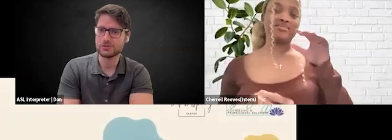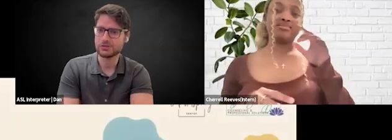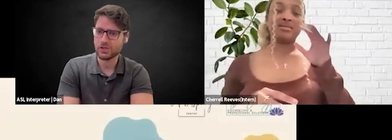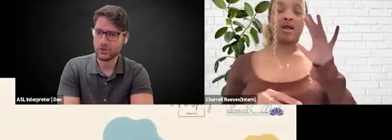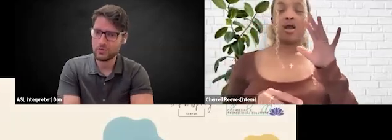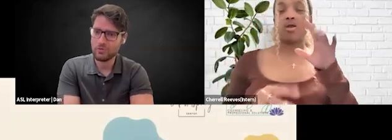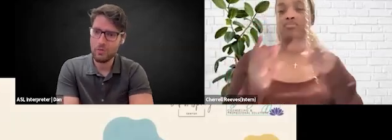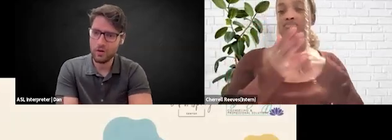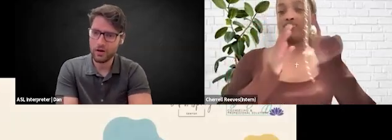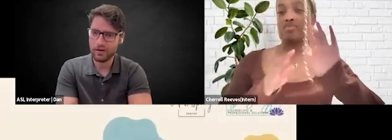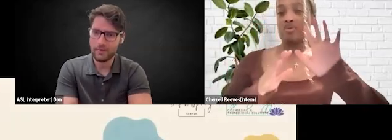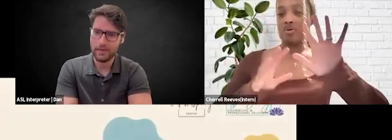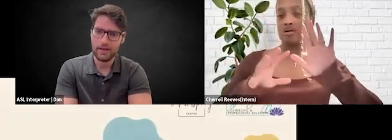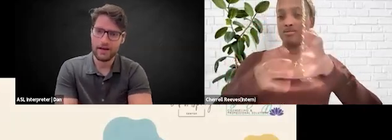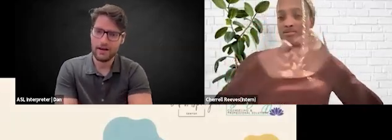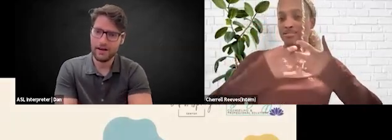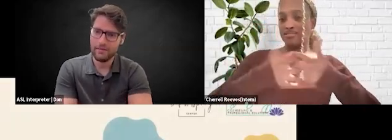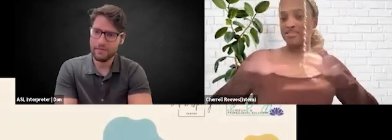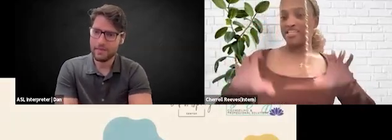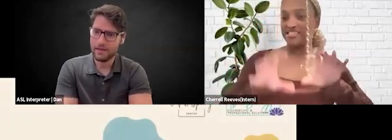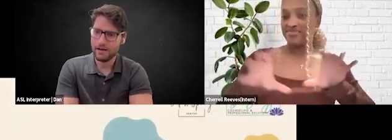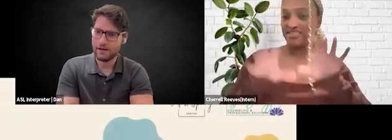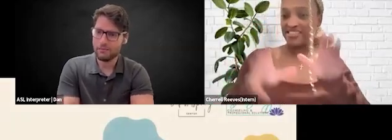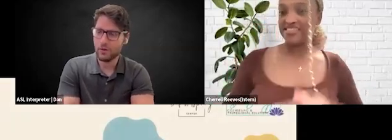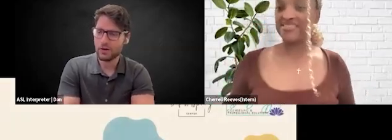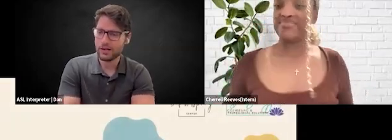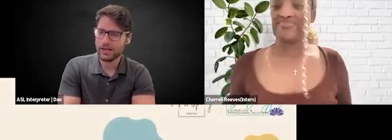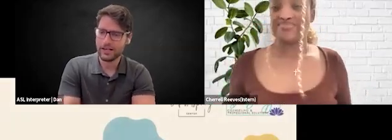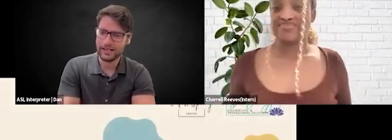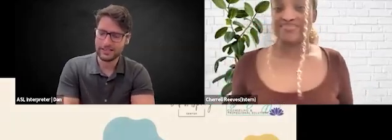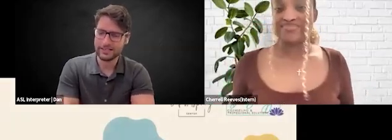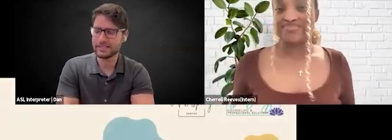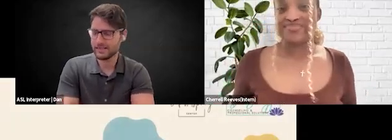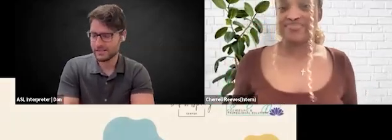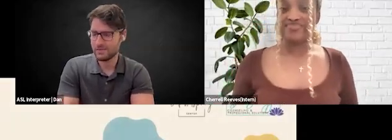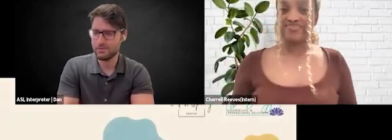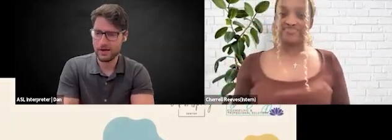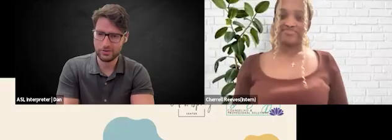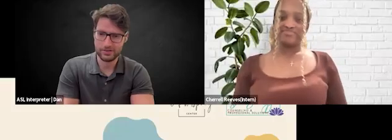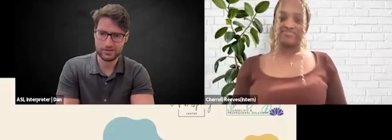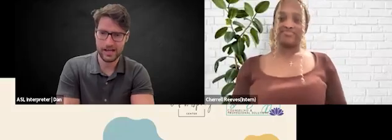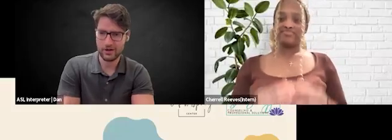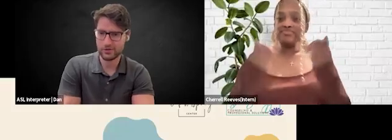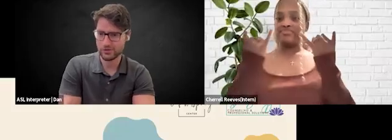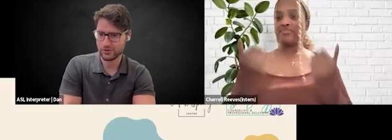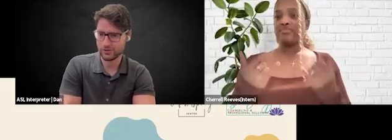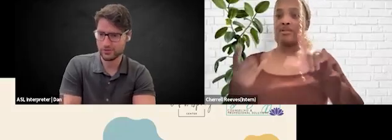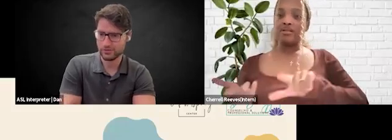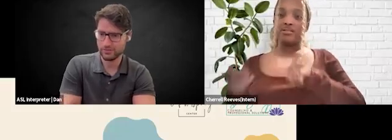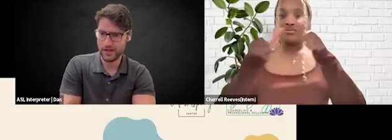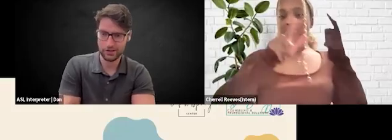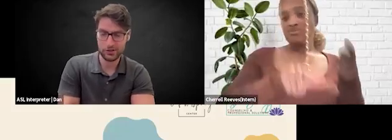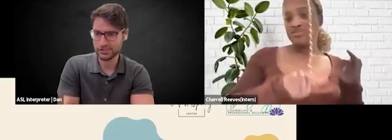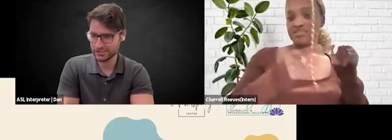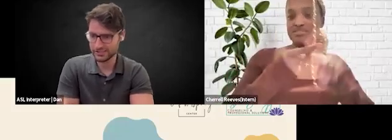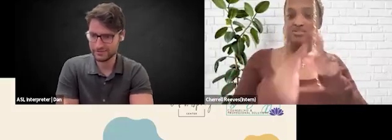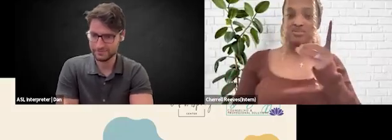And we'll show you more-- more details about how to make your engines.